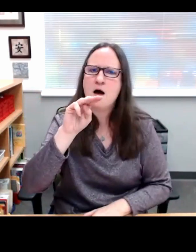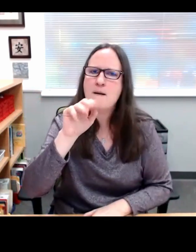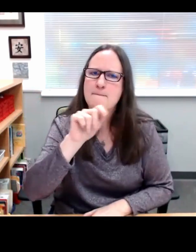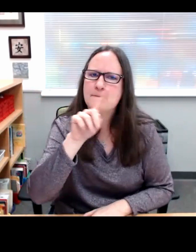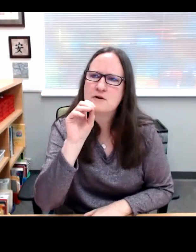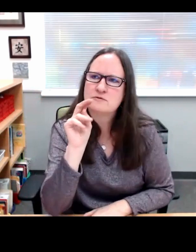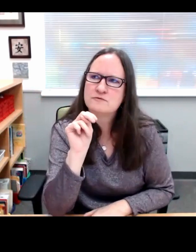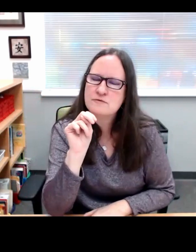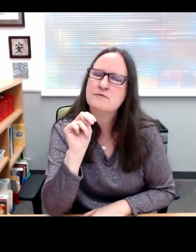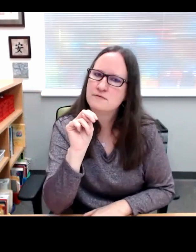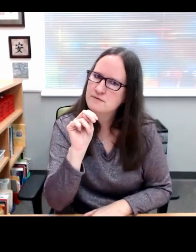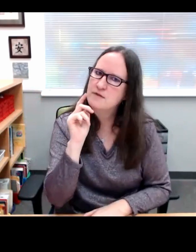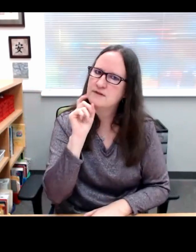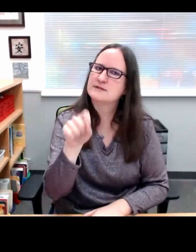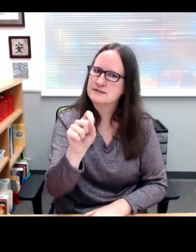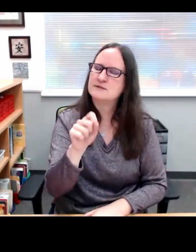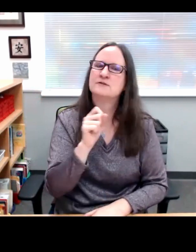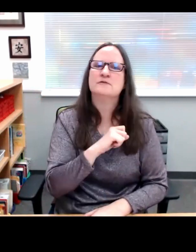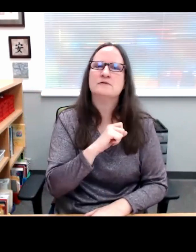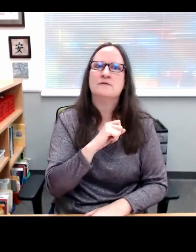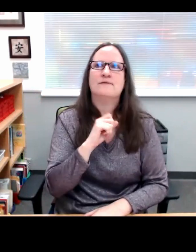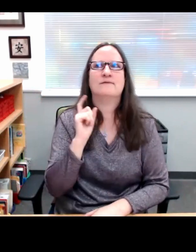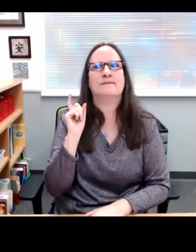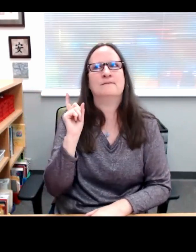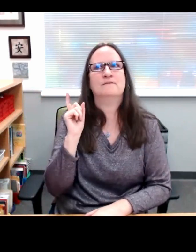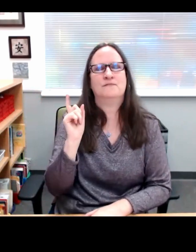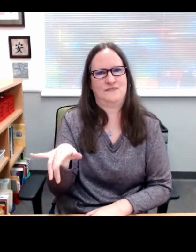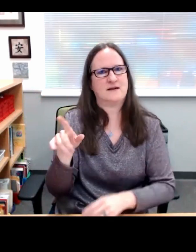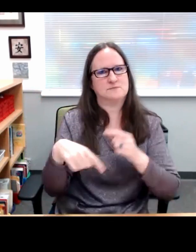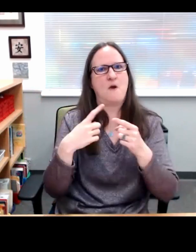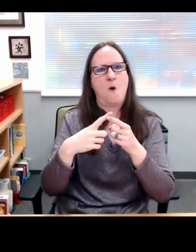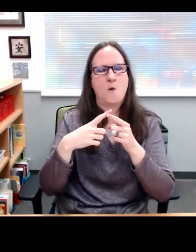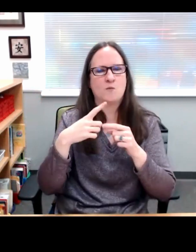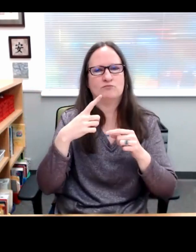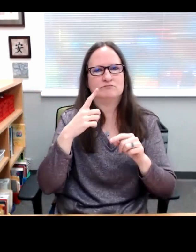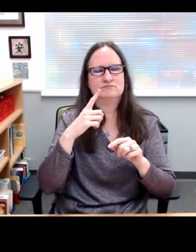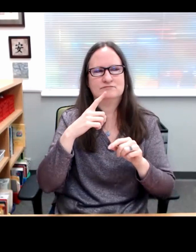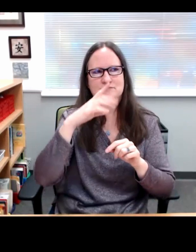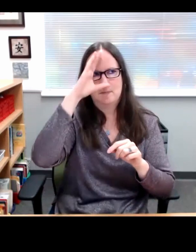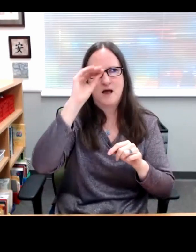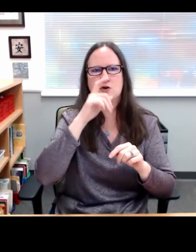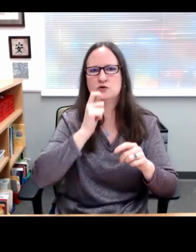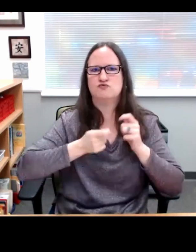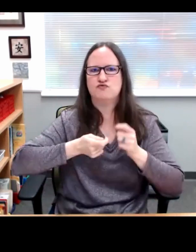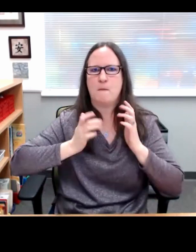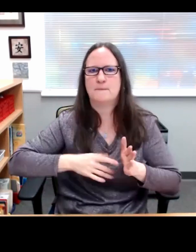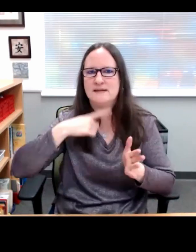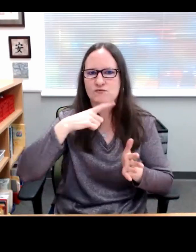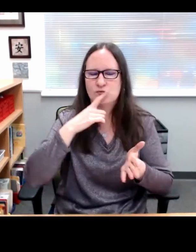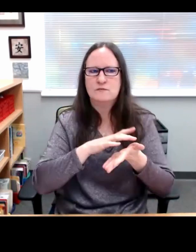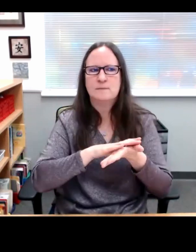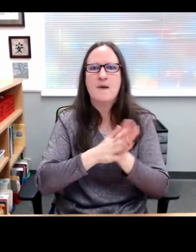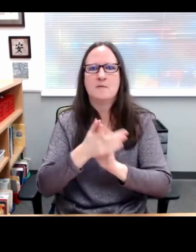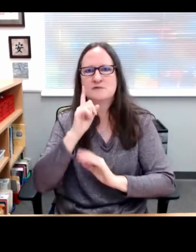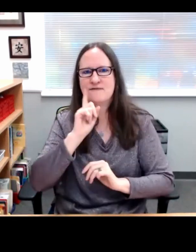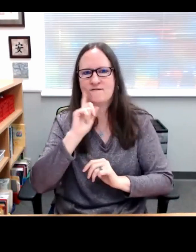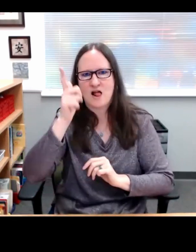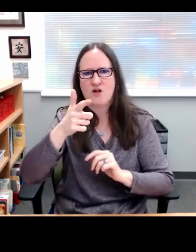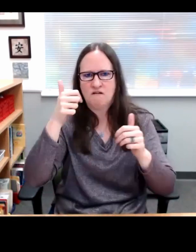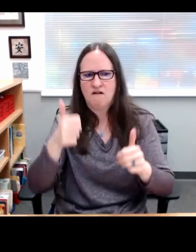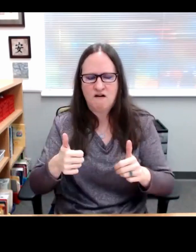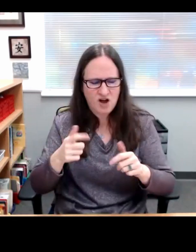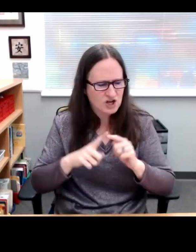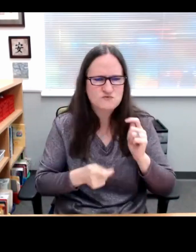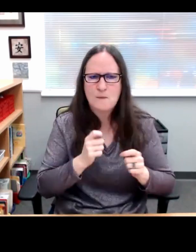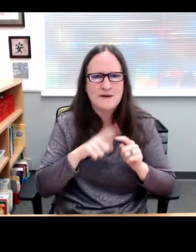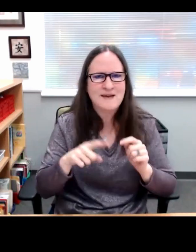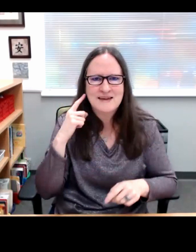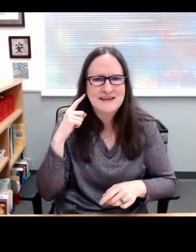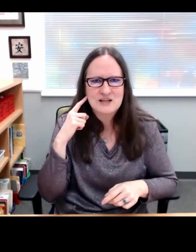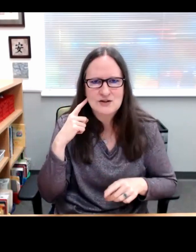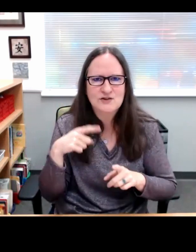think it's on Amazon, maybe. Yeah. And it's about a man who was a drummer and lost his hearing as he